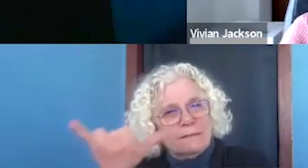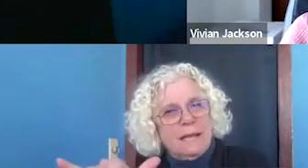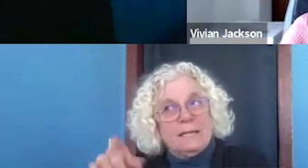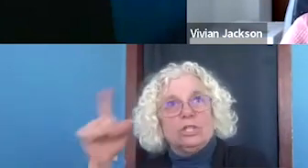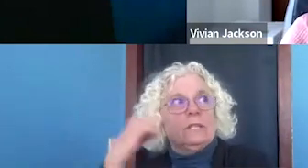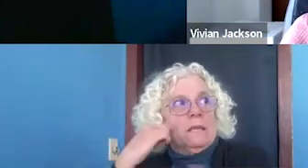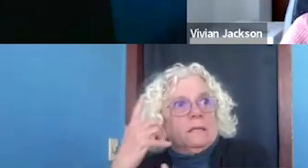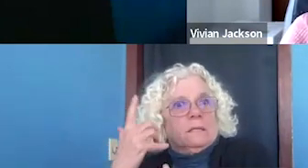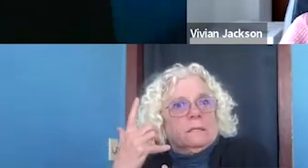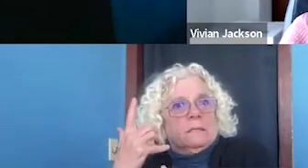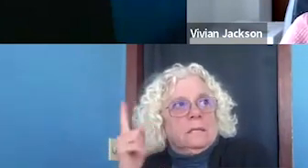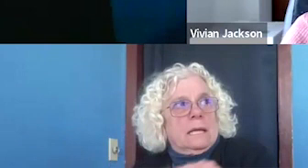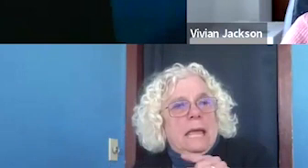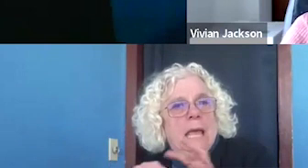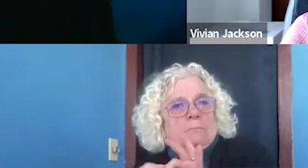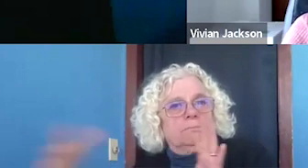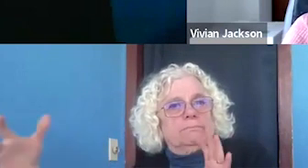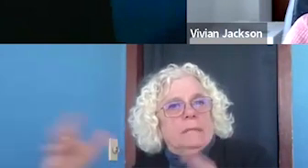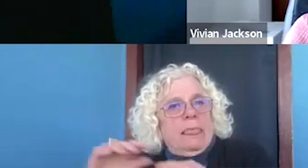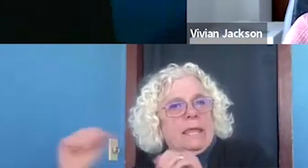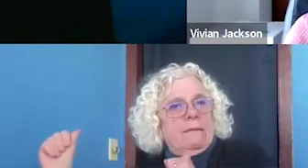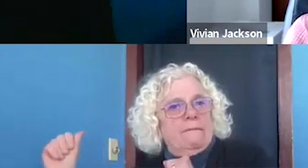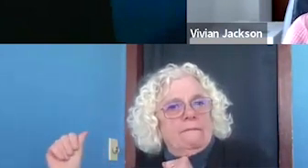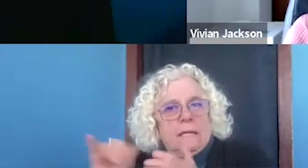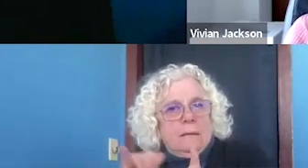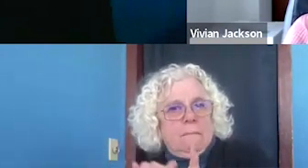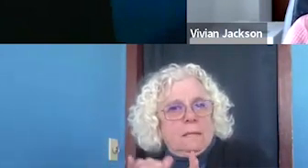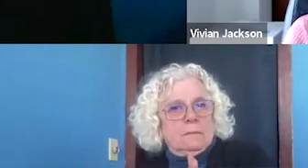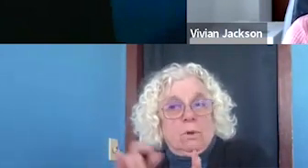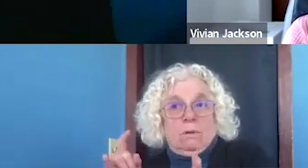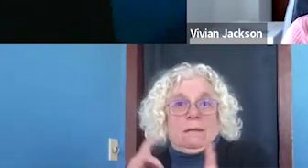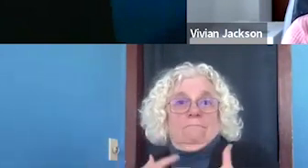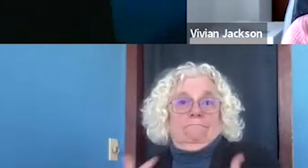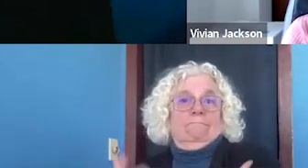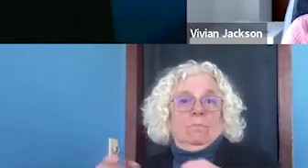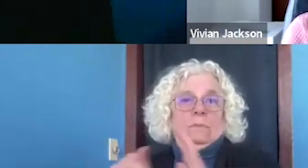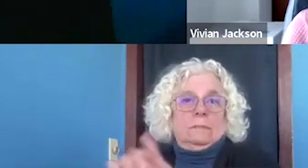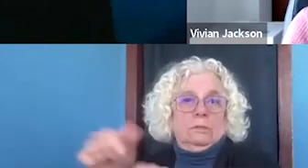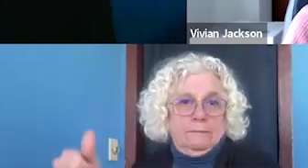for her to leave and in her despair is suicidal